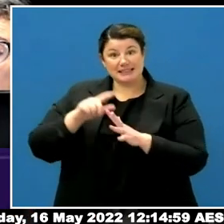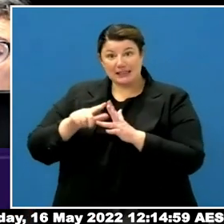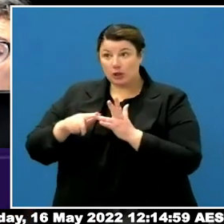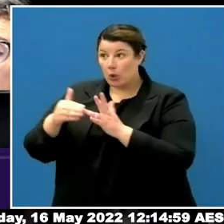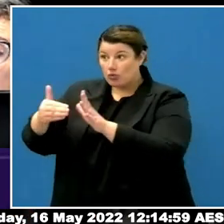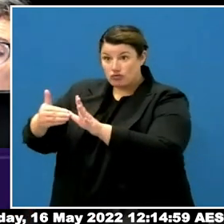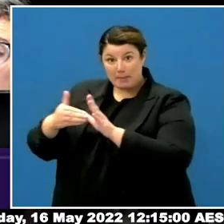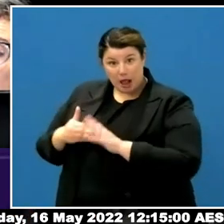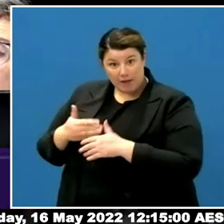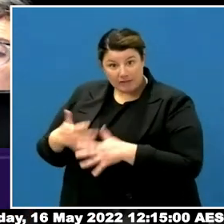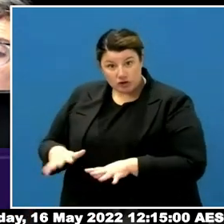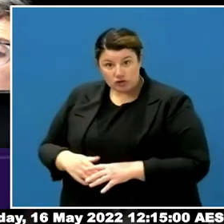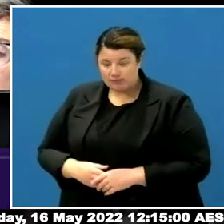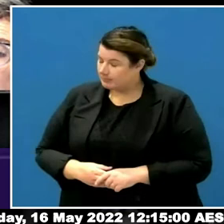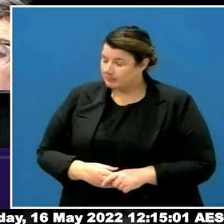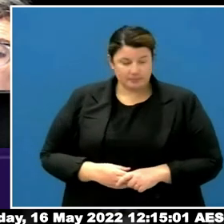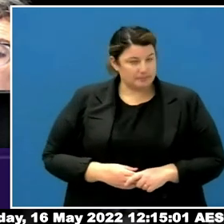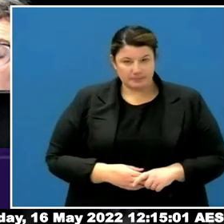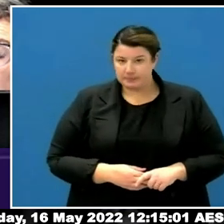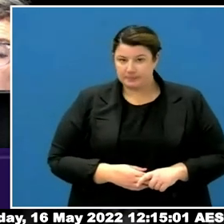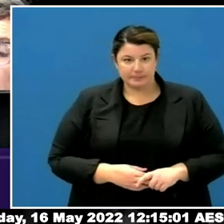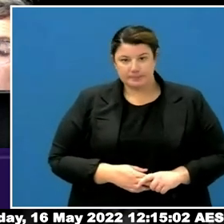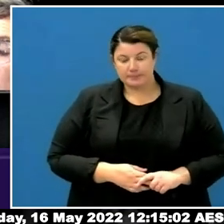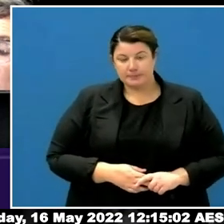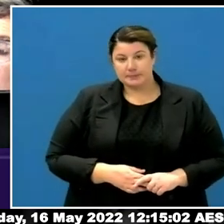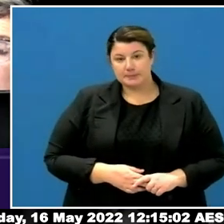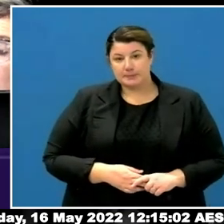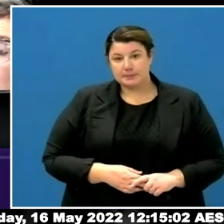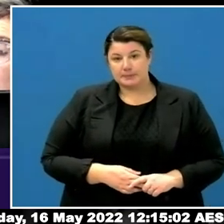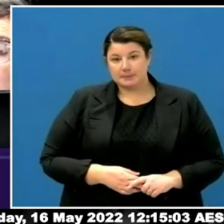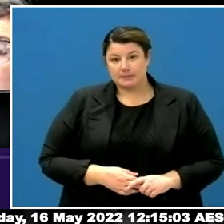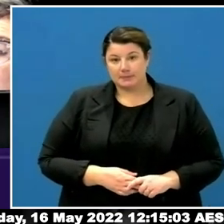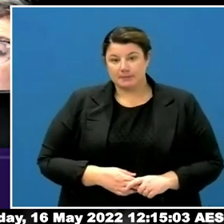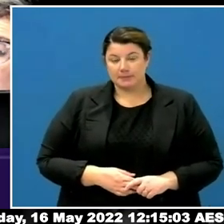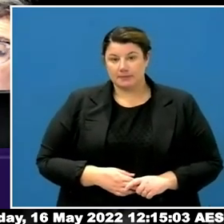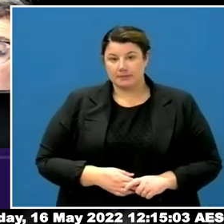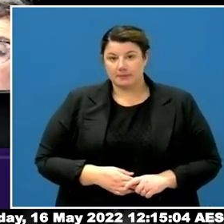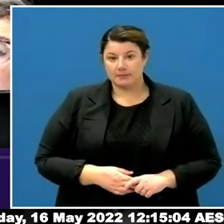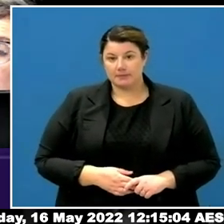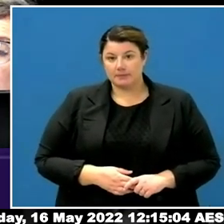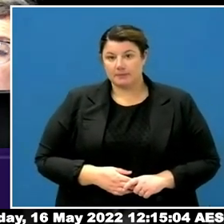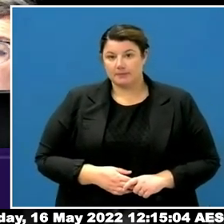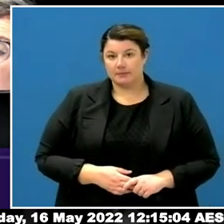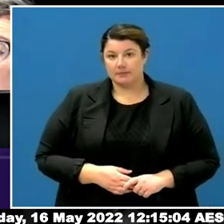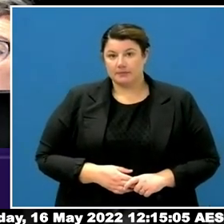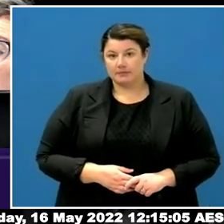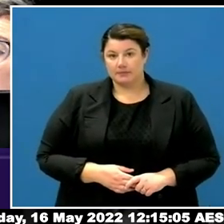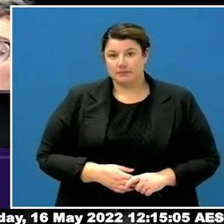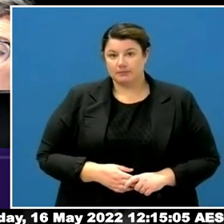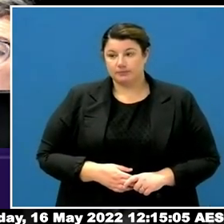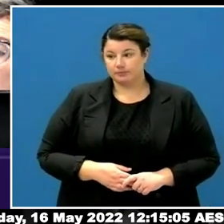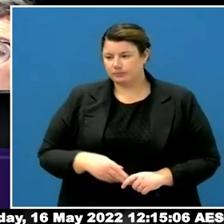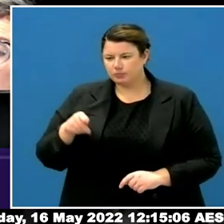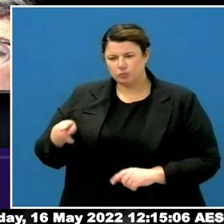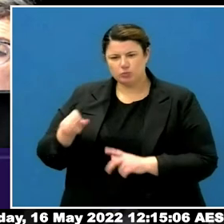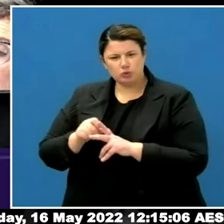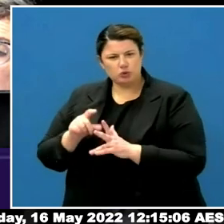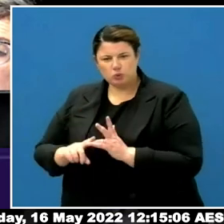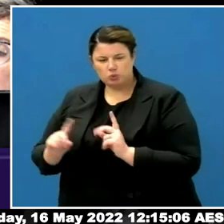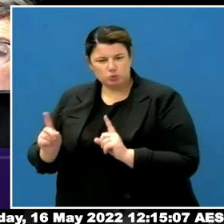No. MR FOGARTY: Then what did you do after that? Did you go down to the centre from recollection?